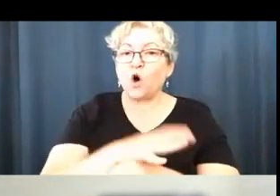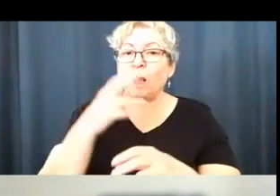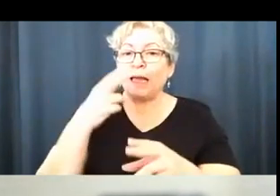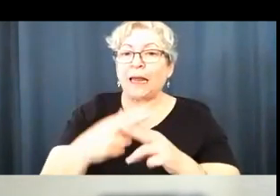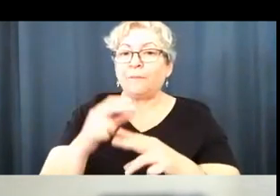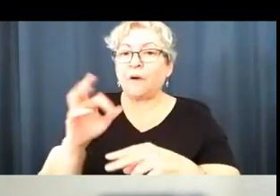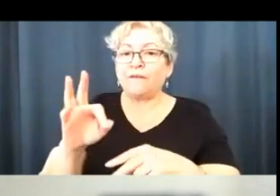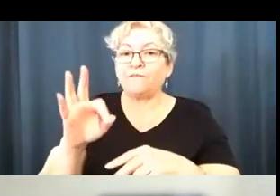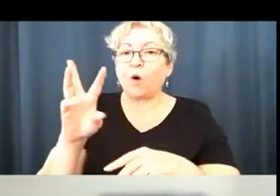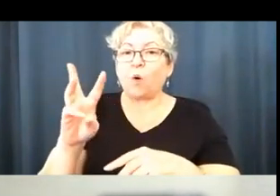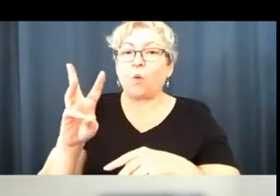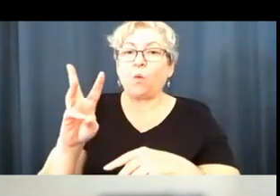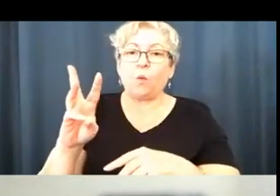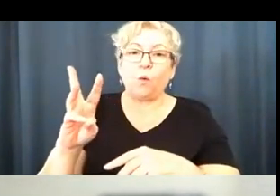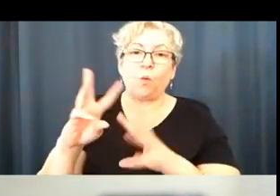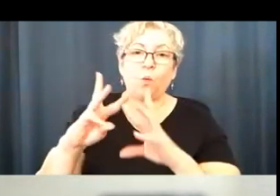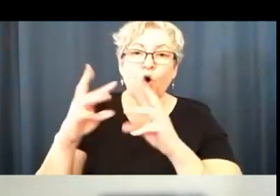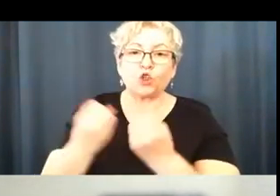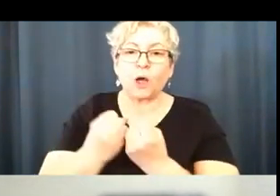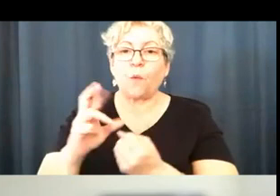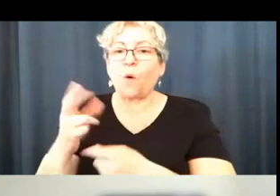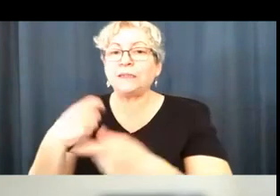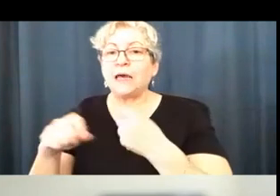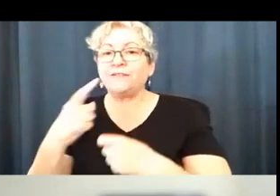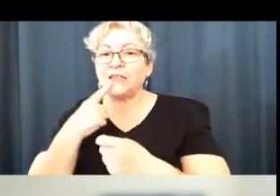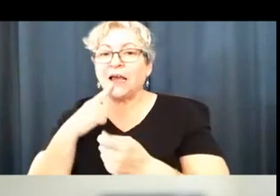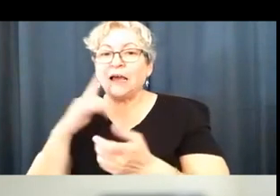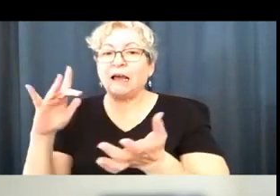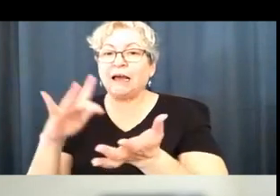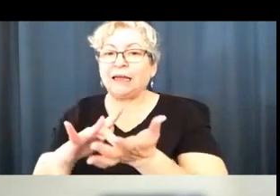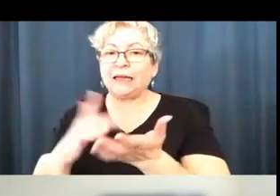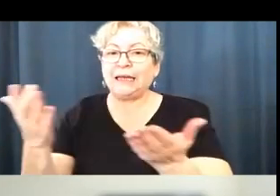versus click here or register here for full name